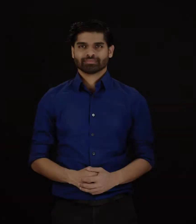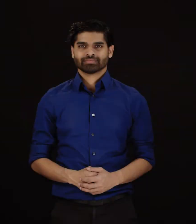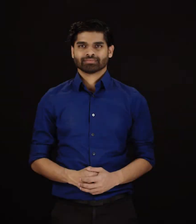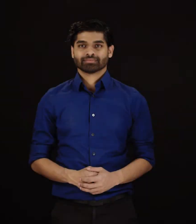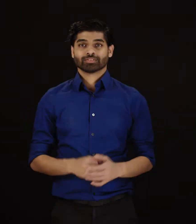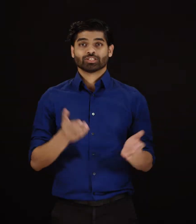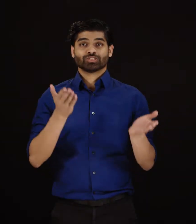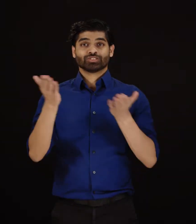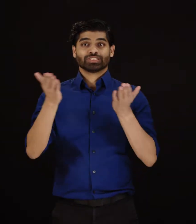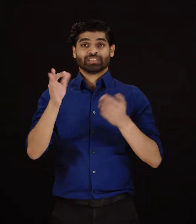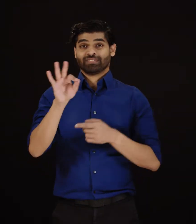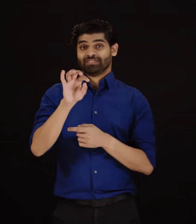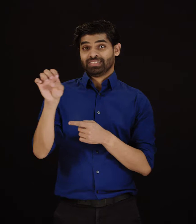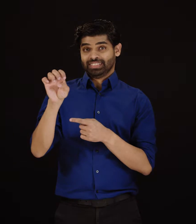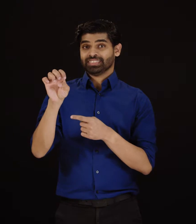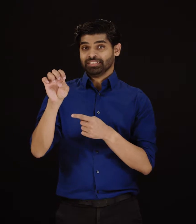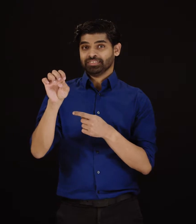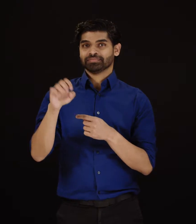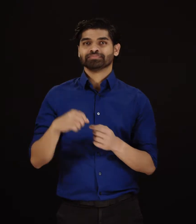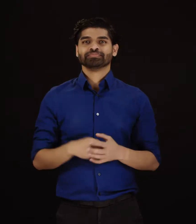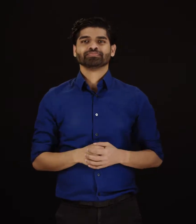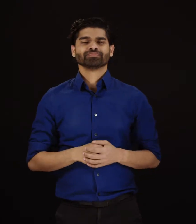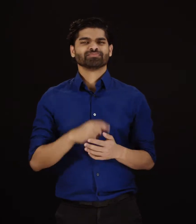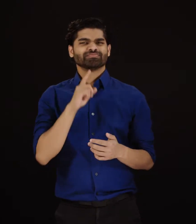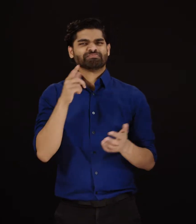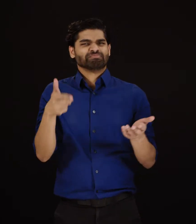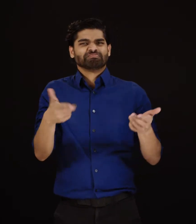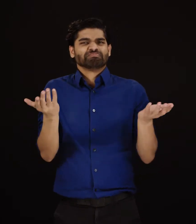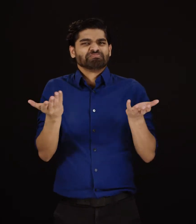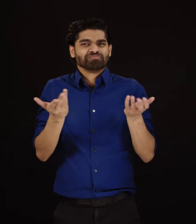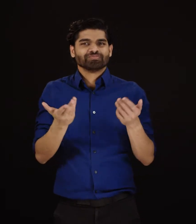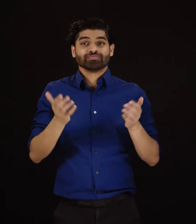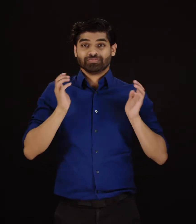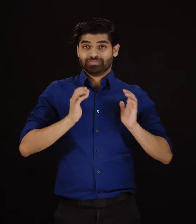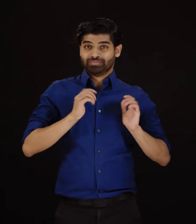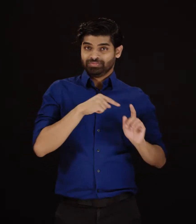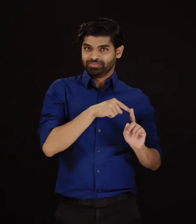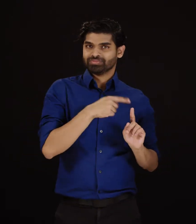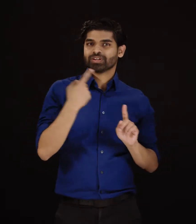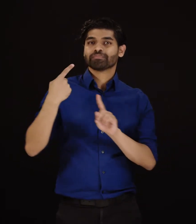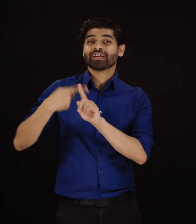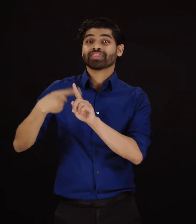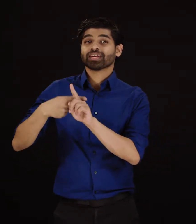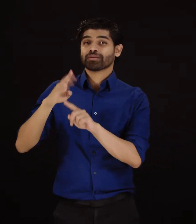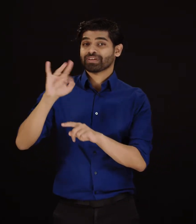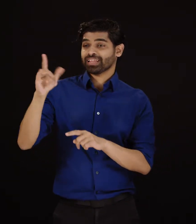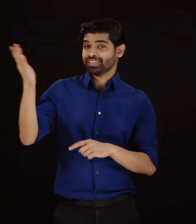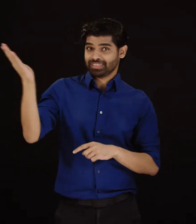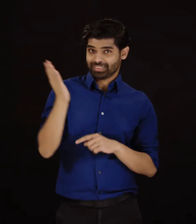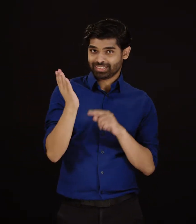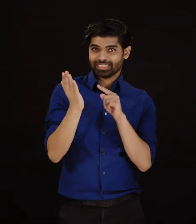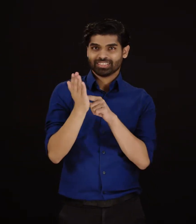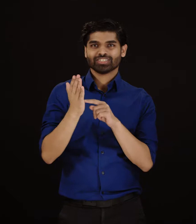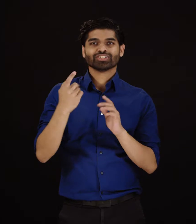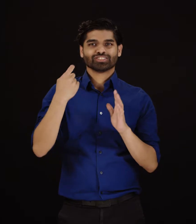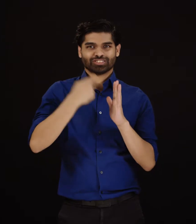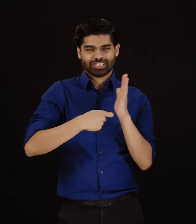Service Fees are charges that a customer will see on their monthly bill. Each service provider will identify all relevant